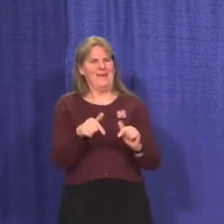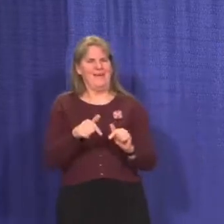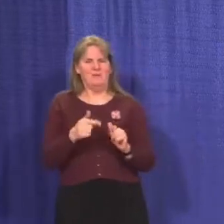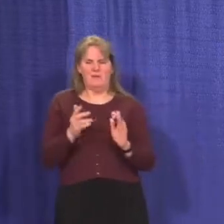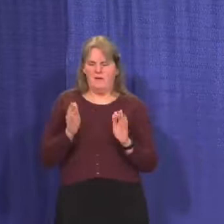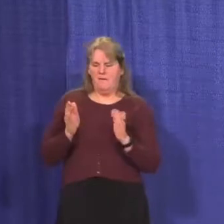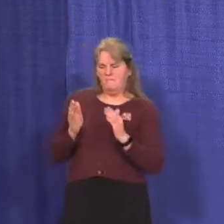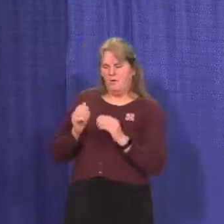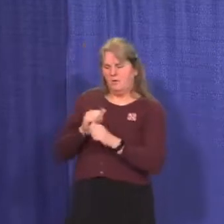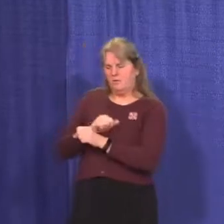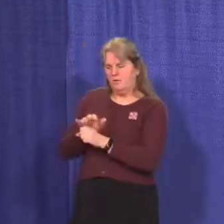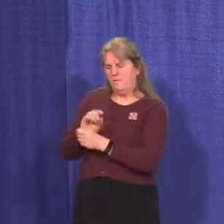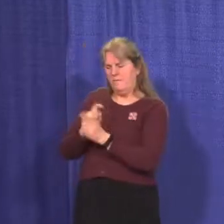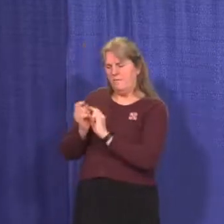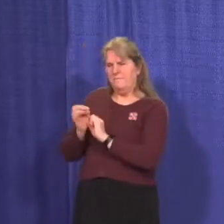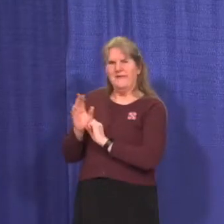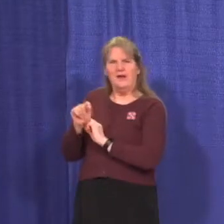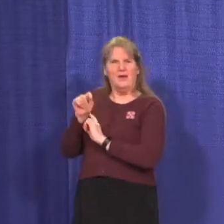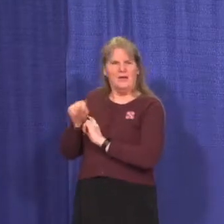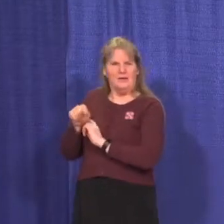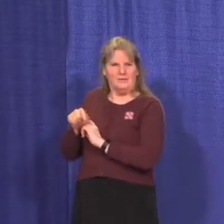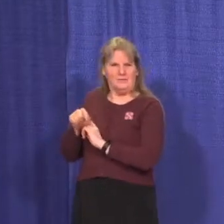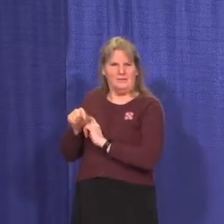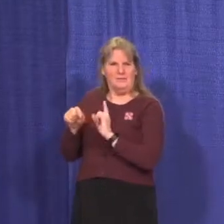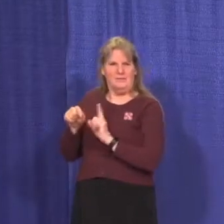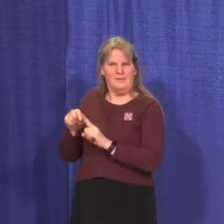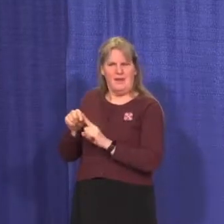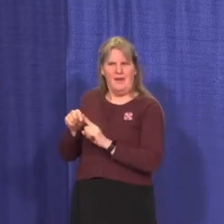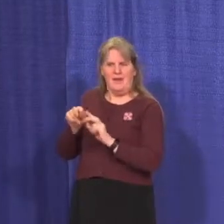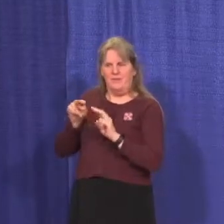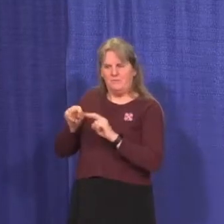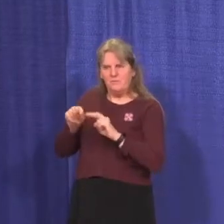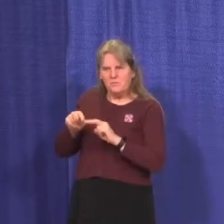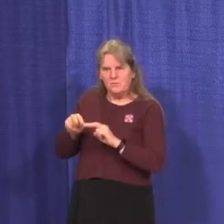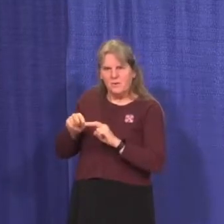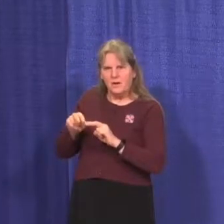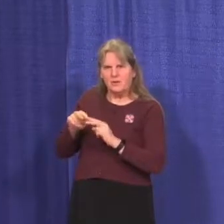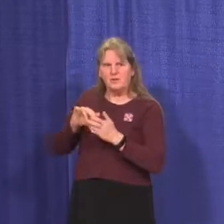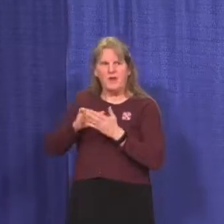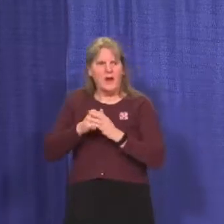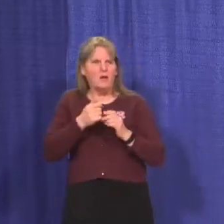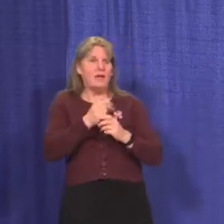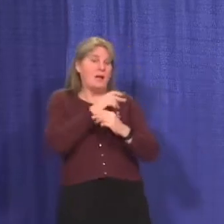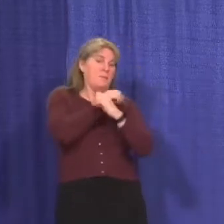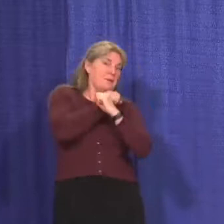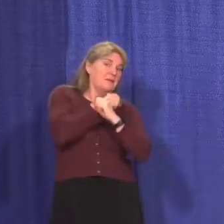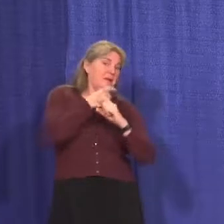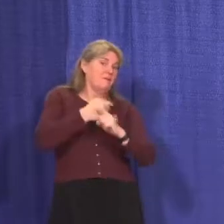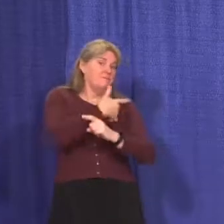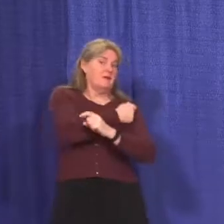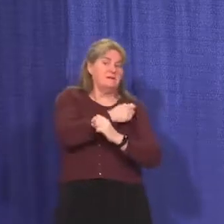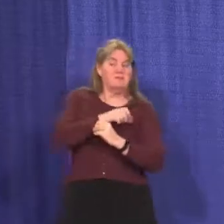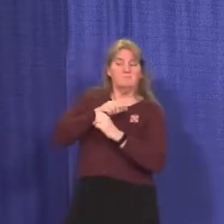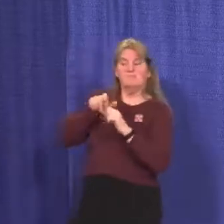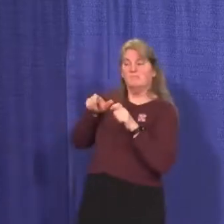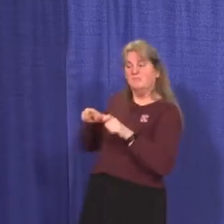learn how we can depend on protections. And that will and that will be